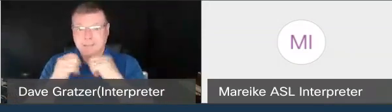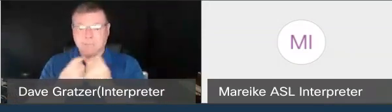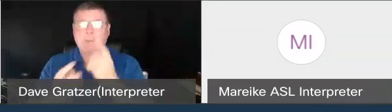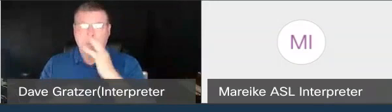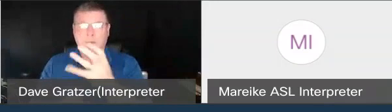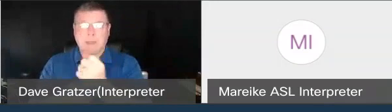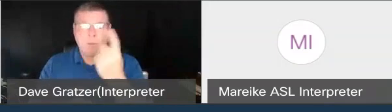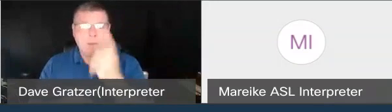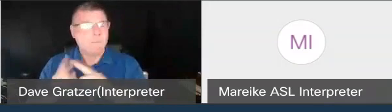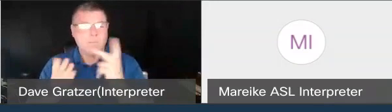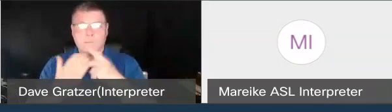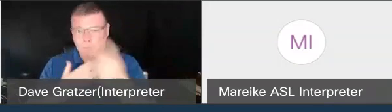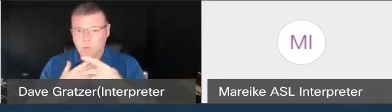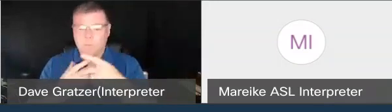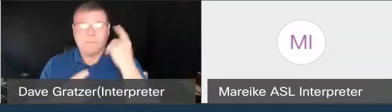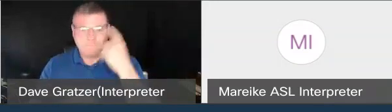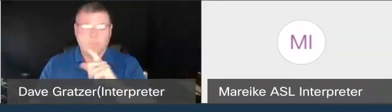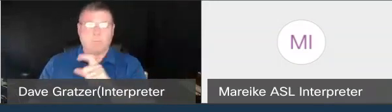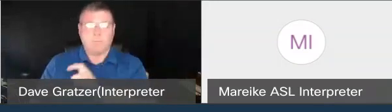But our program is really designed for law enforcement at this point.